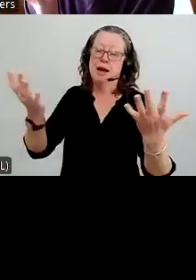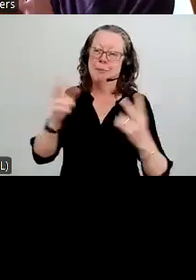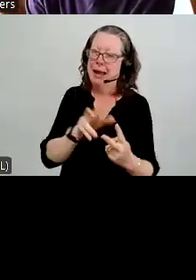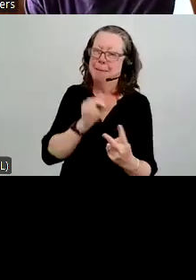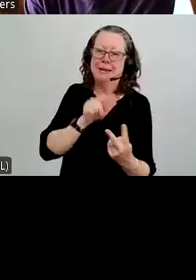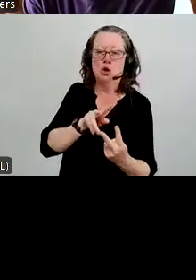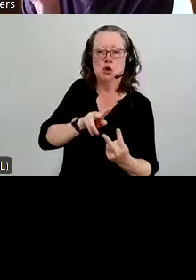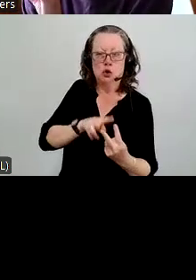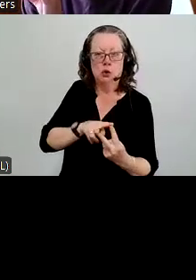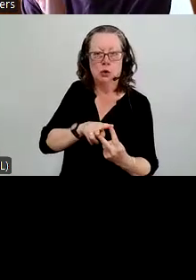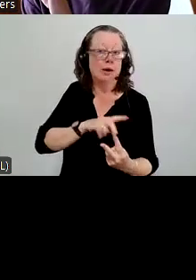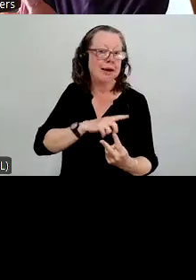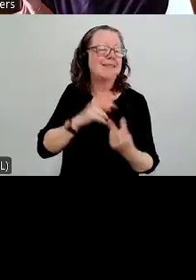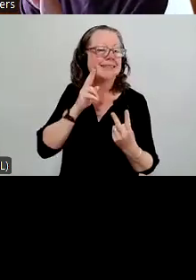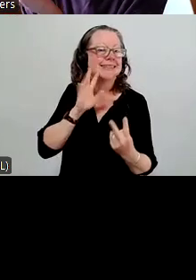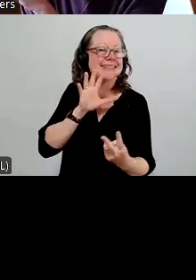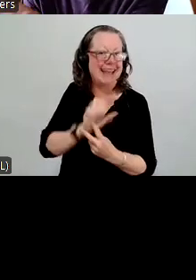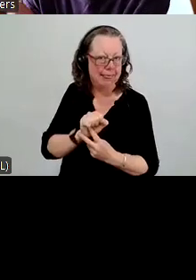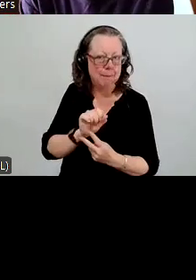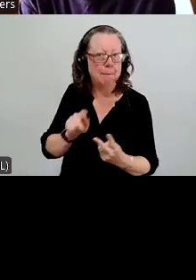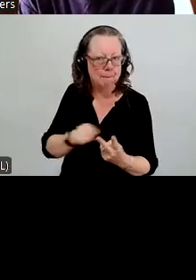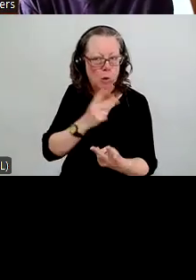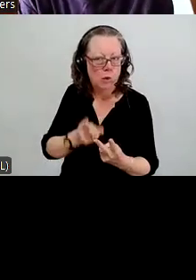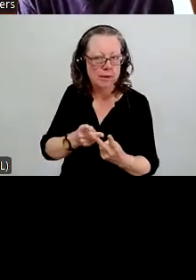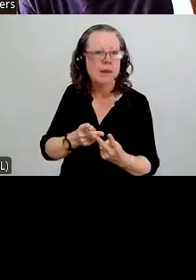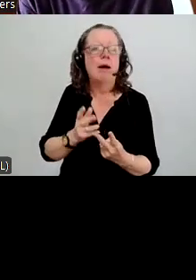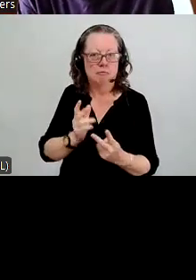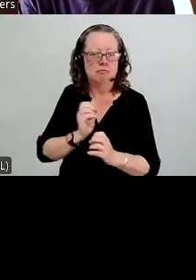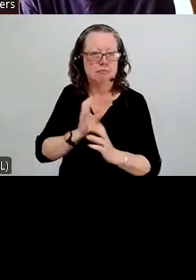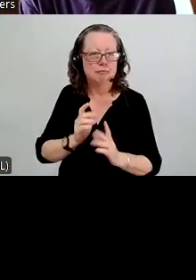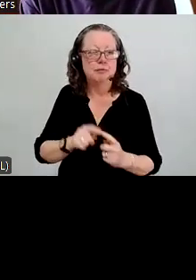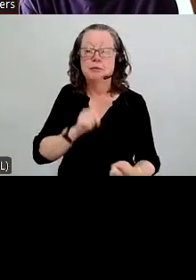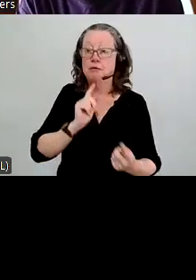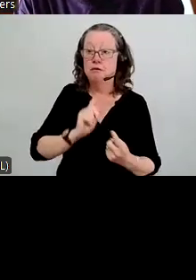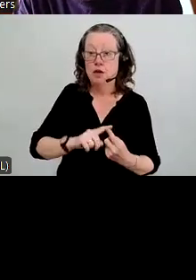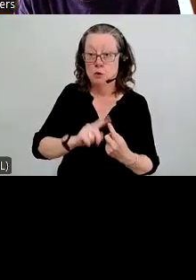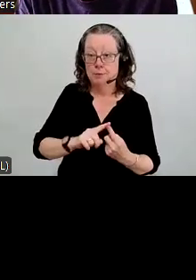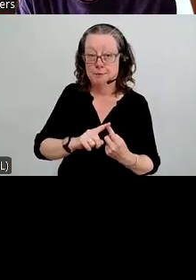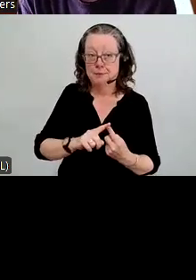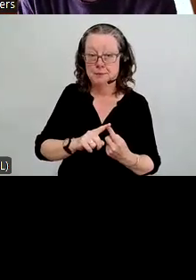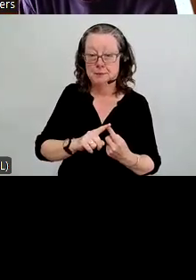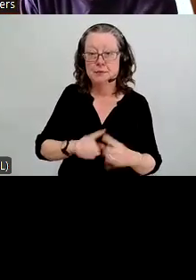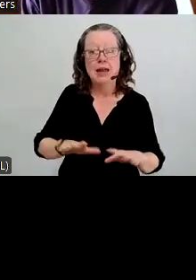because I've seen these and I've seen how they work. The first one is the British Museum.